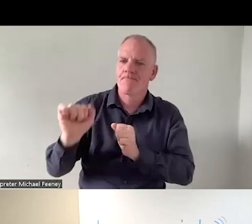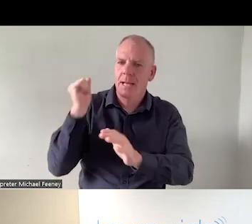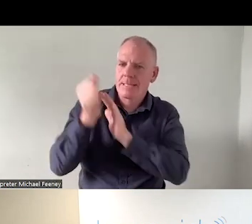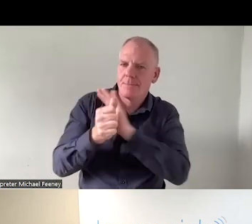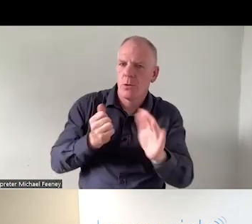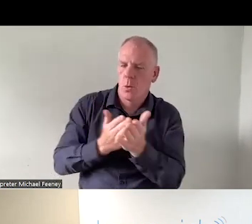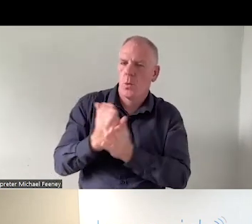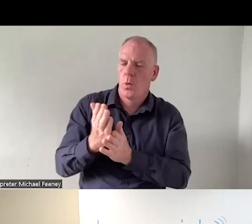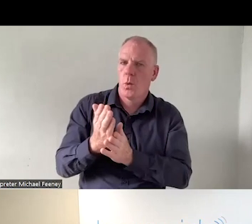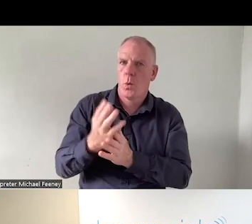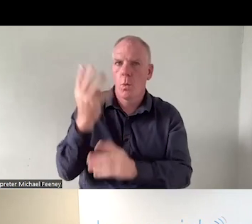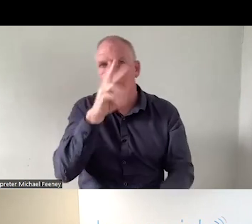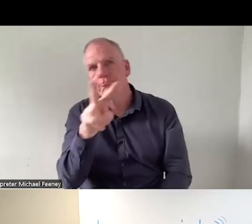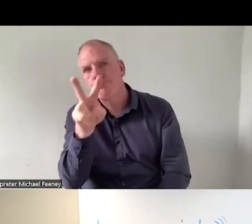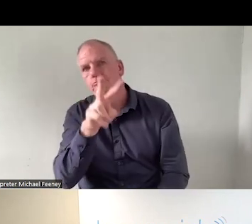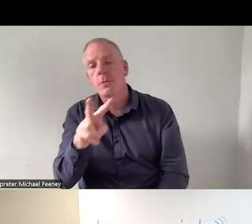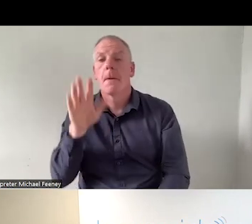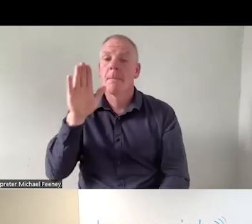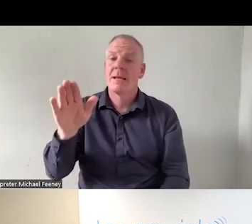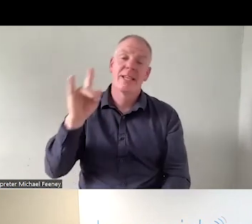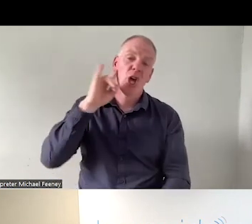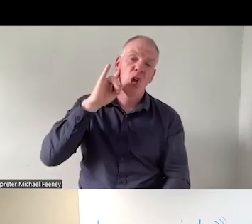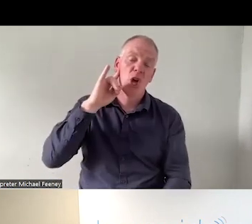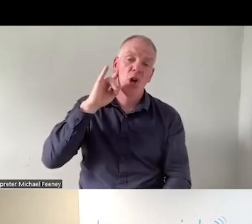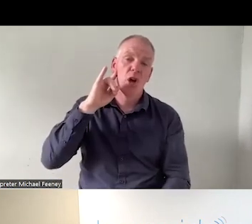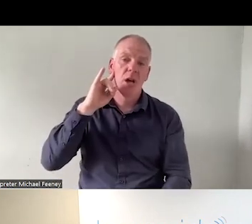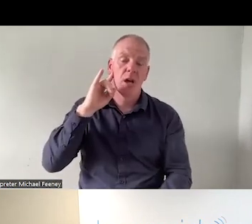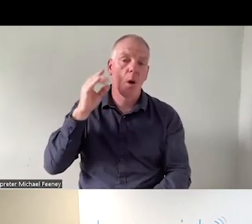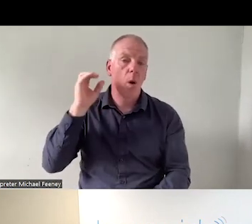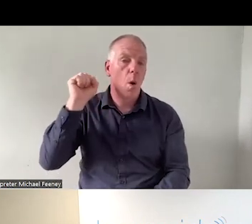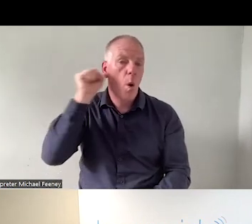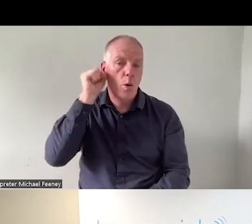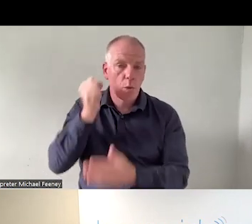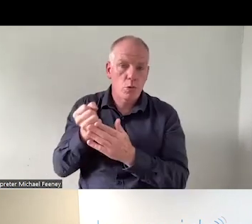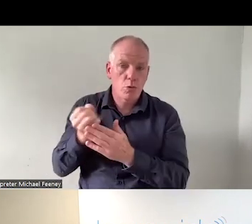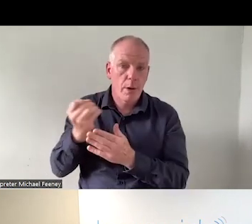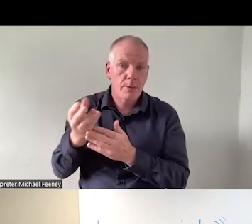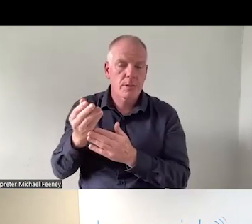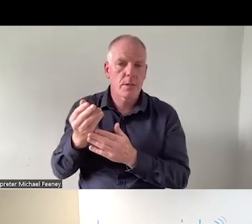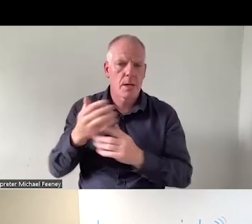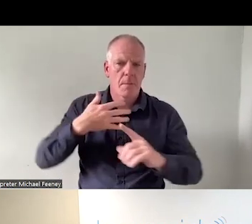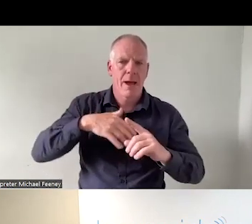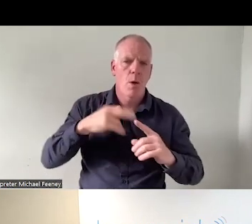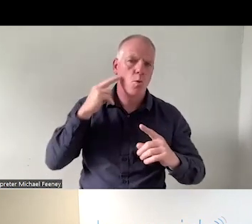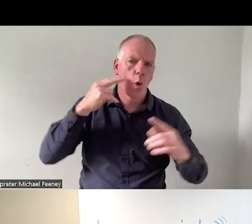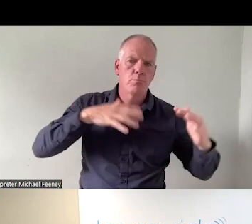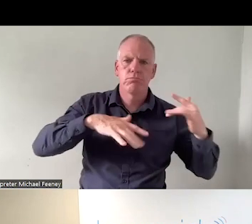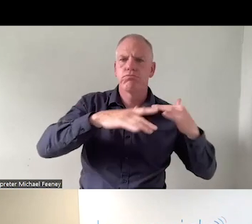Do they need to primarily hear the audio description? Will the ambient sound be enough for them to hear the performance?